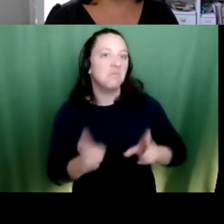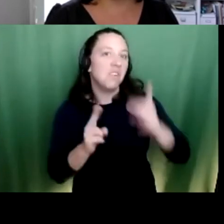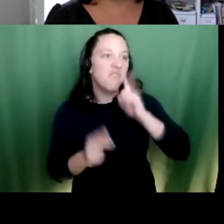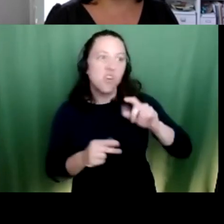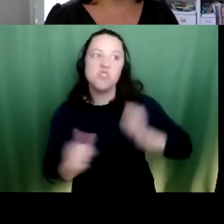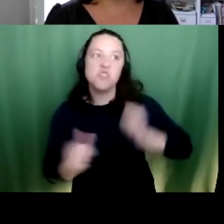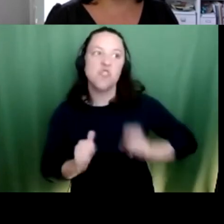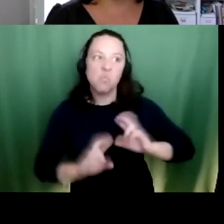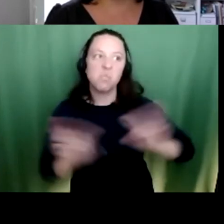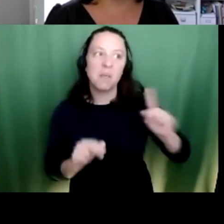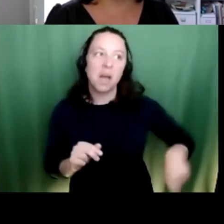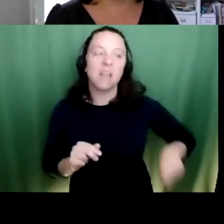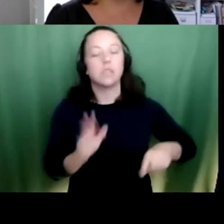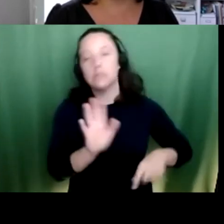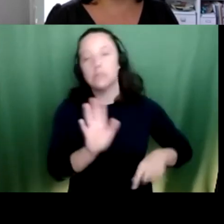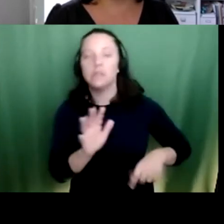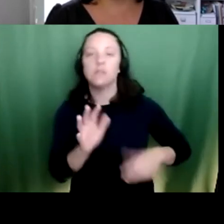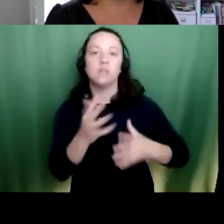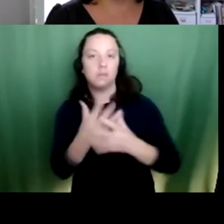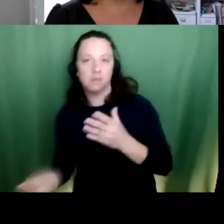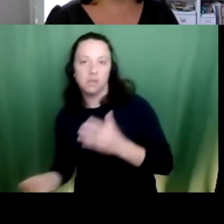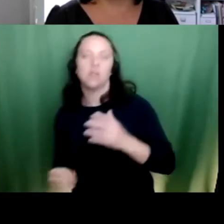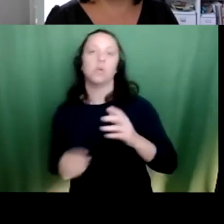We gave them time before and after rehearsal so that they could connect with each other.